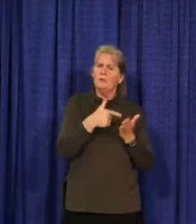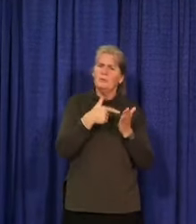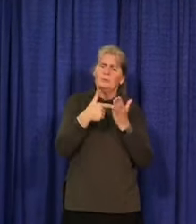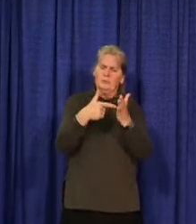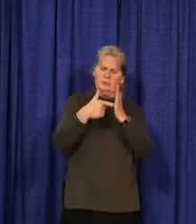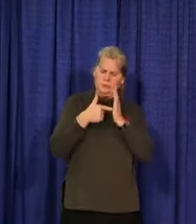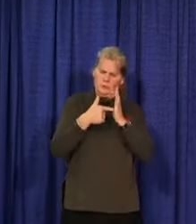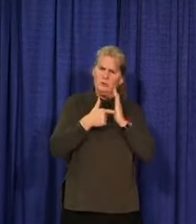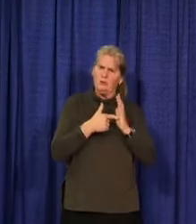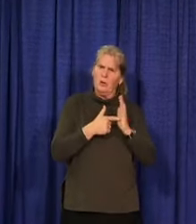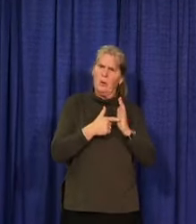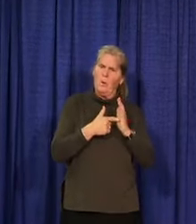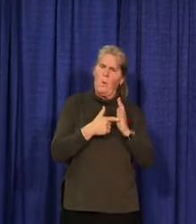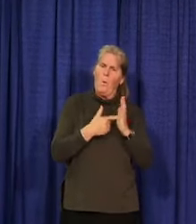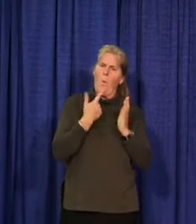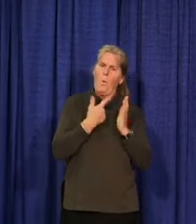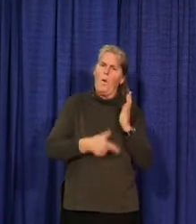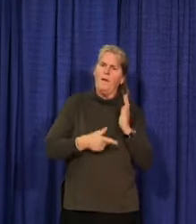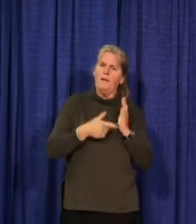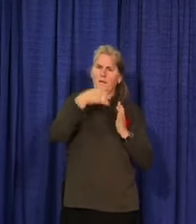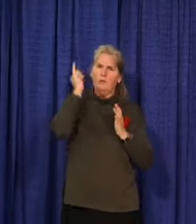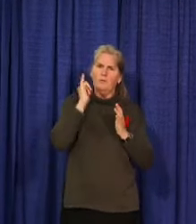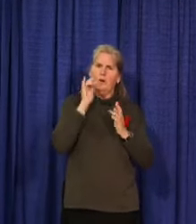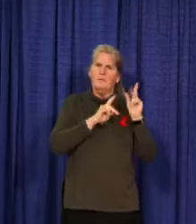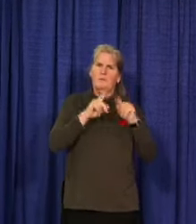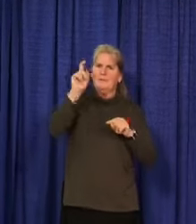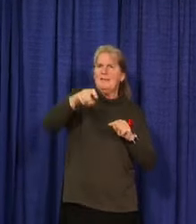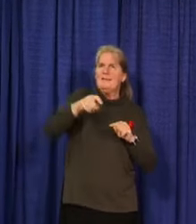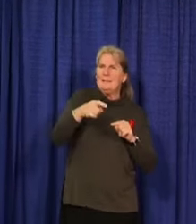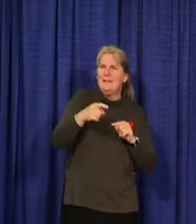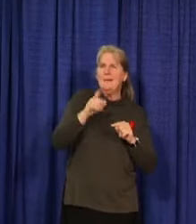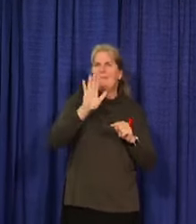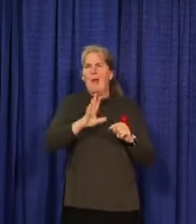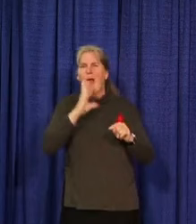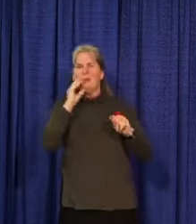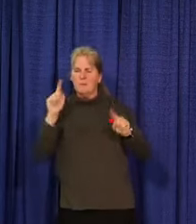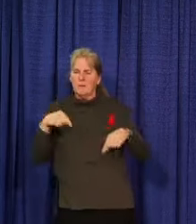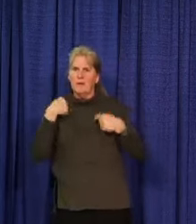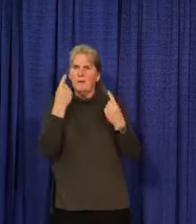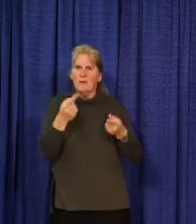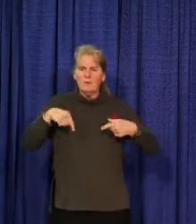representation we have of Yukon's needs and experience